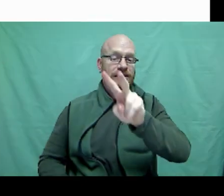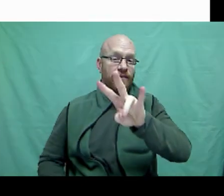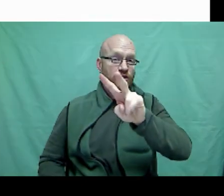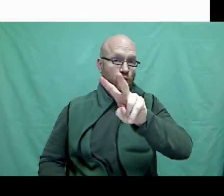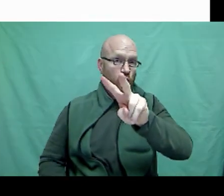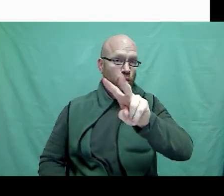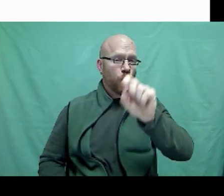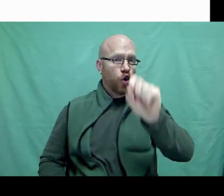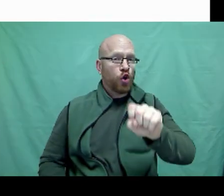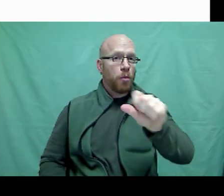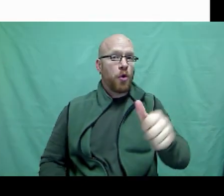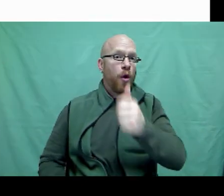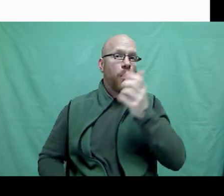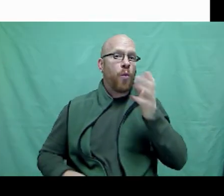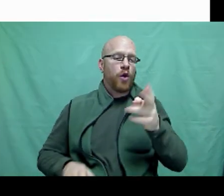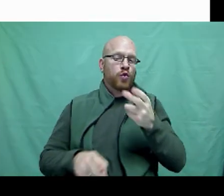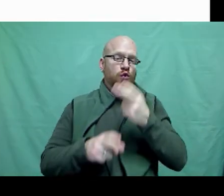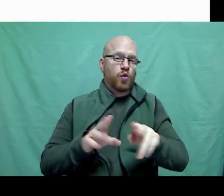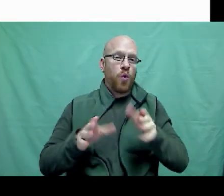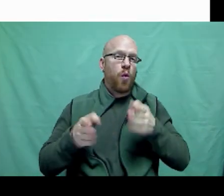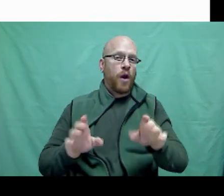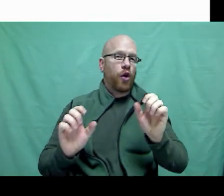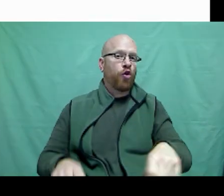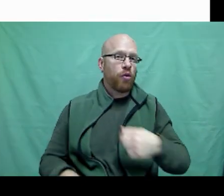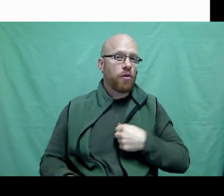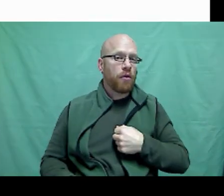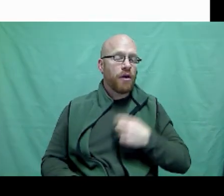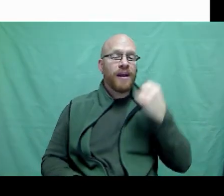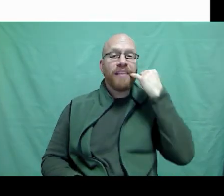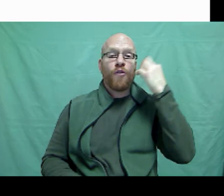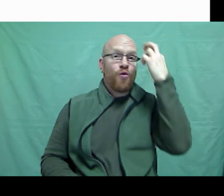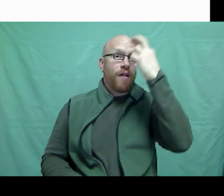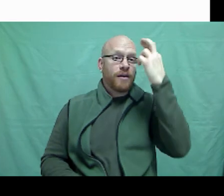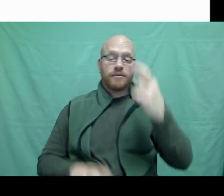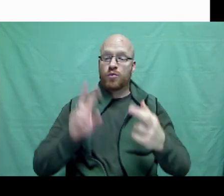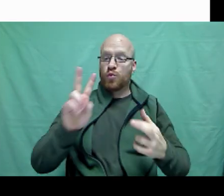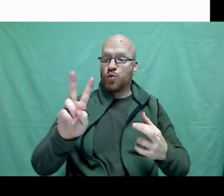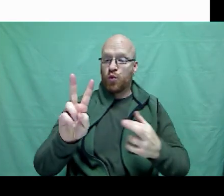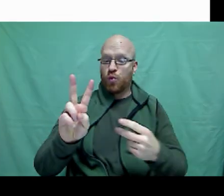So 72-- there's a shorter way to do this if you see a different pair.